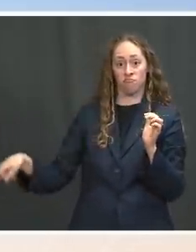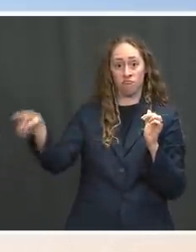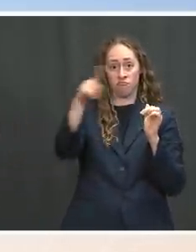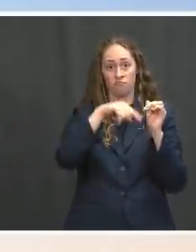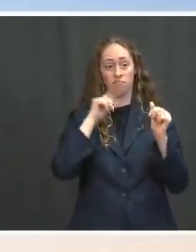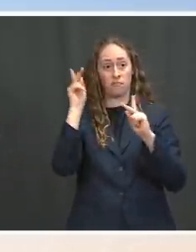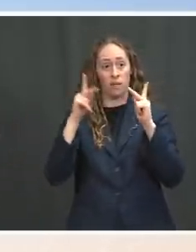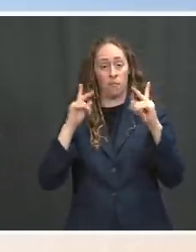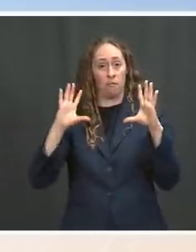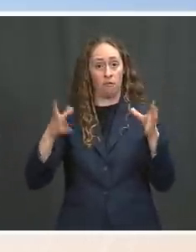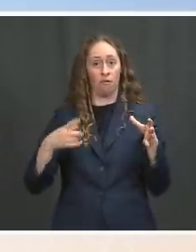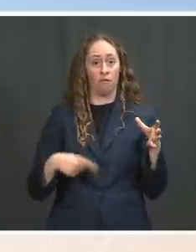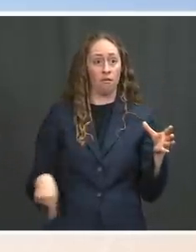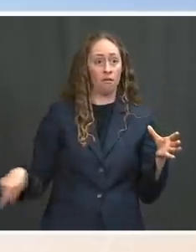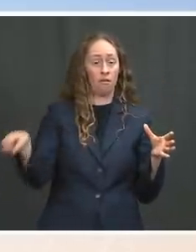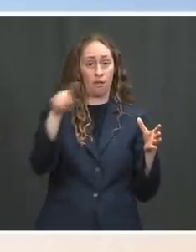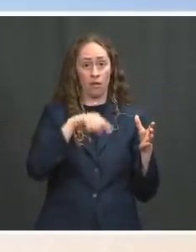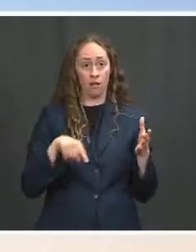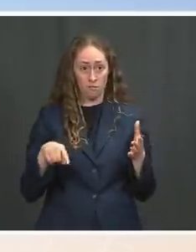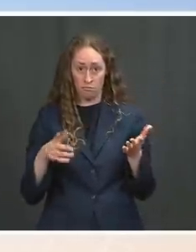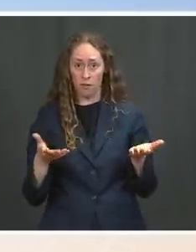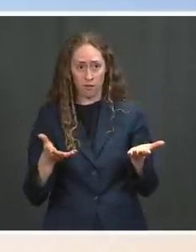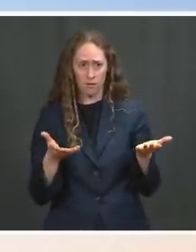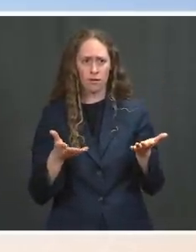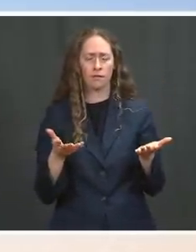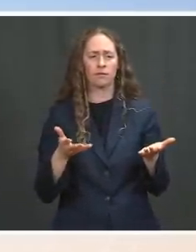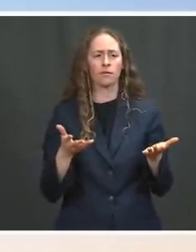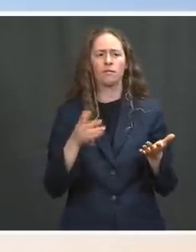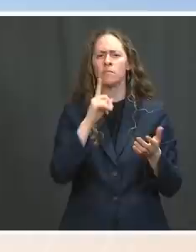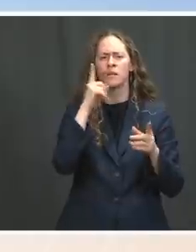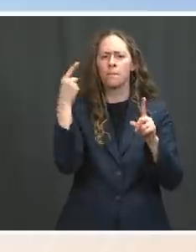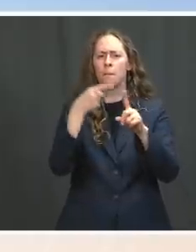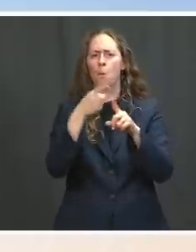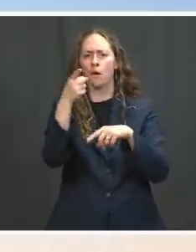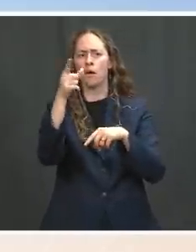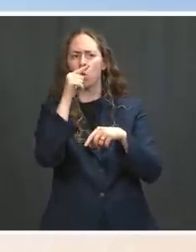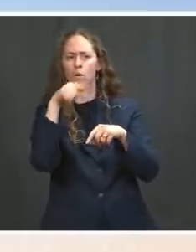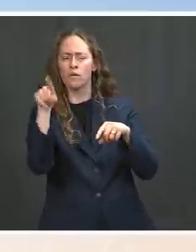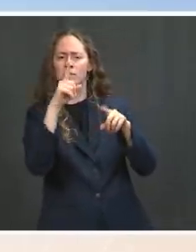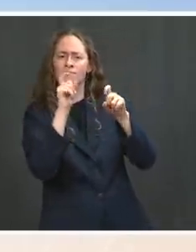should be our North Star, and that leaning on them and their data analysis